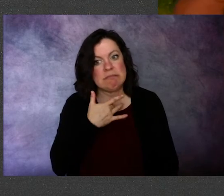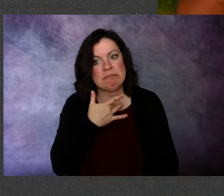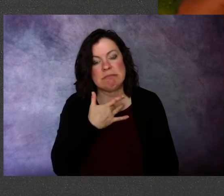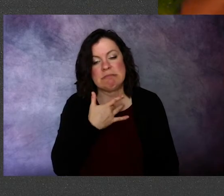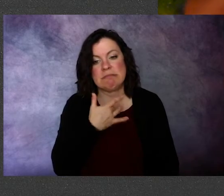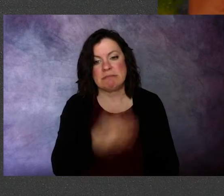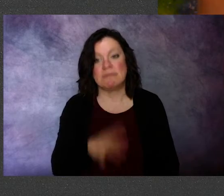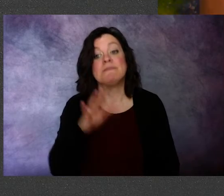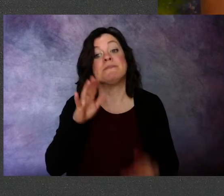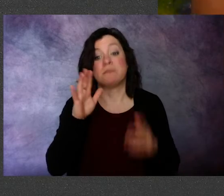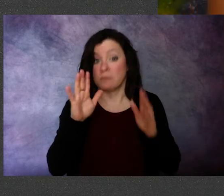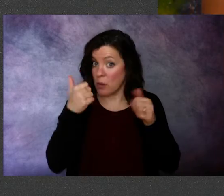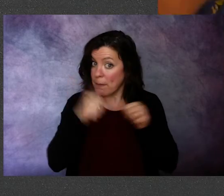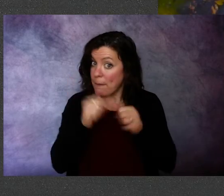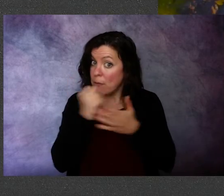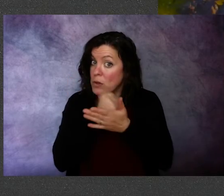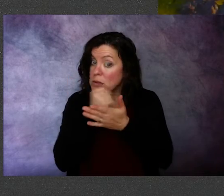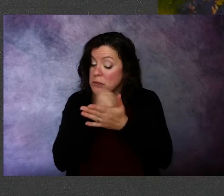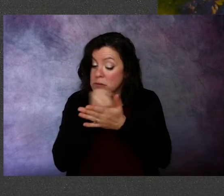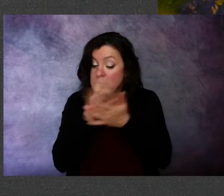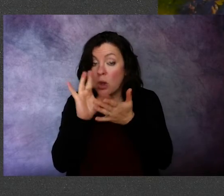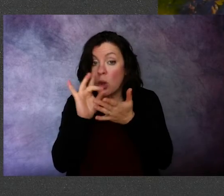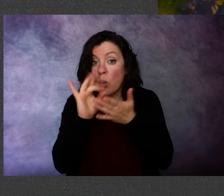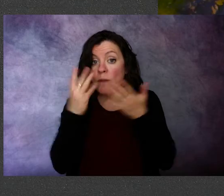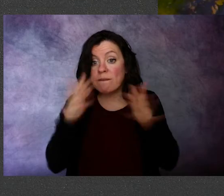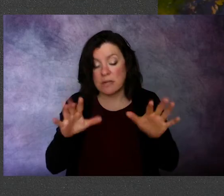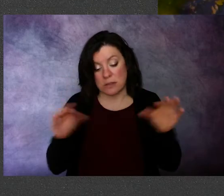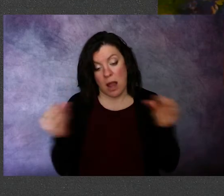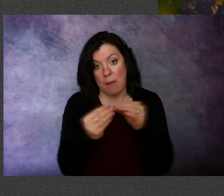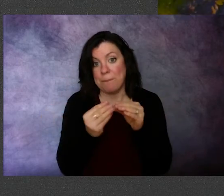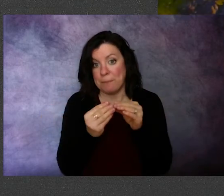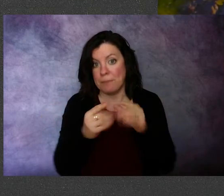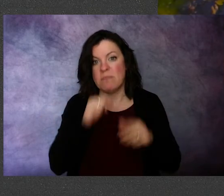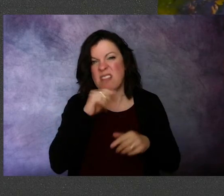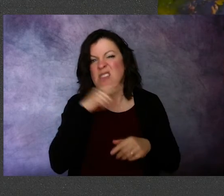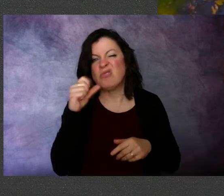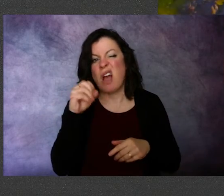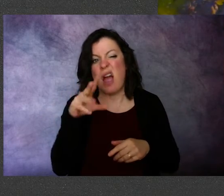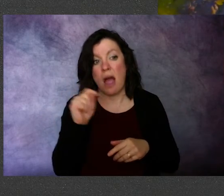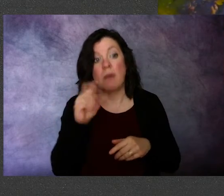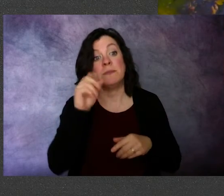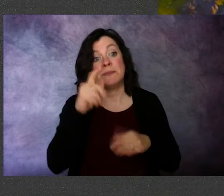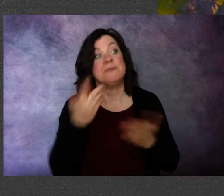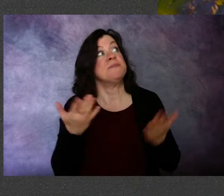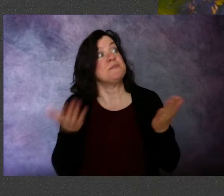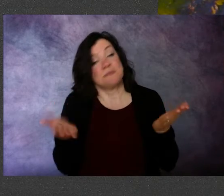Make sure you put the lid back on your glue so it doesn't dry up. Now we're gonna close the dinosaur up,